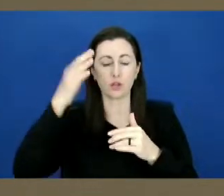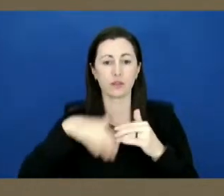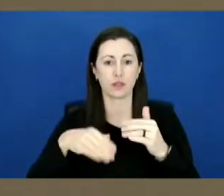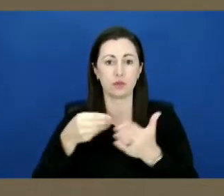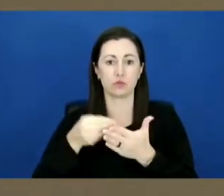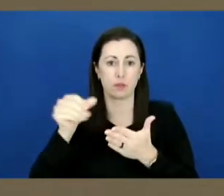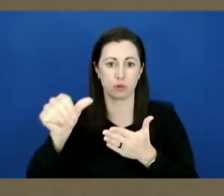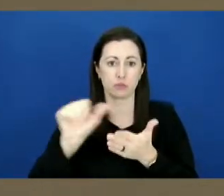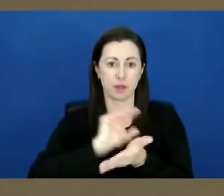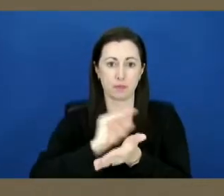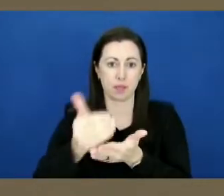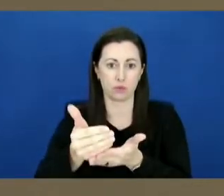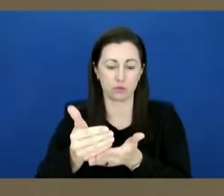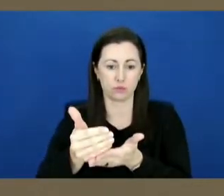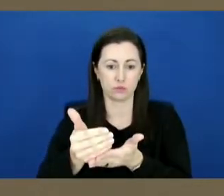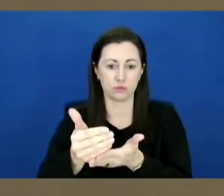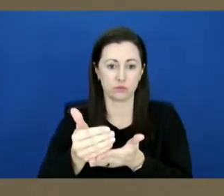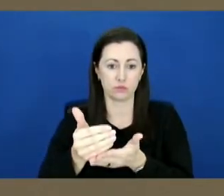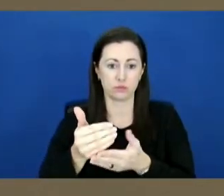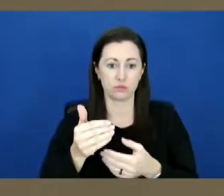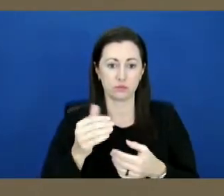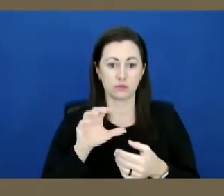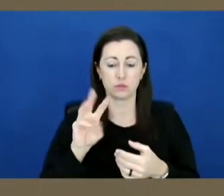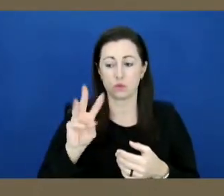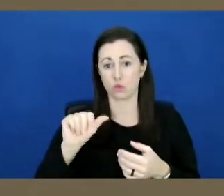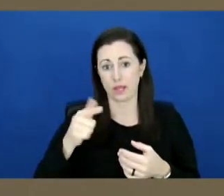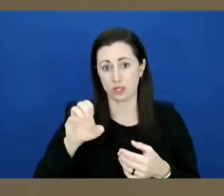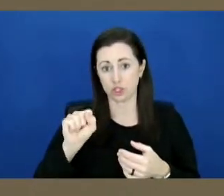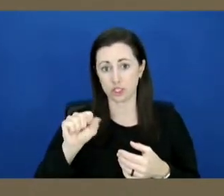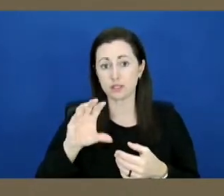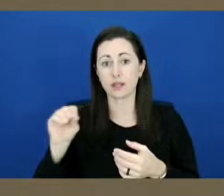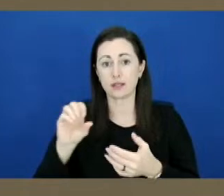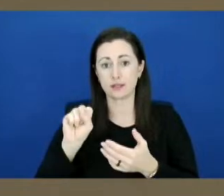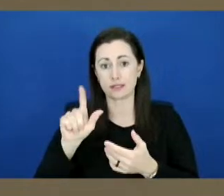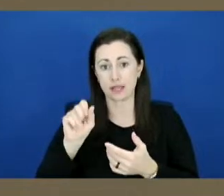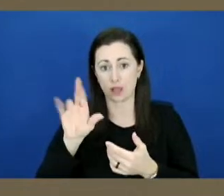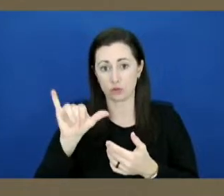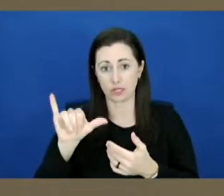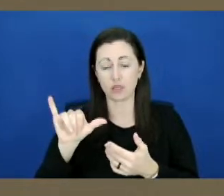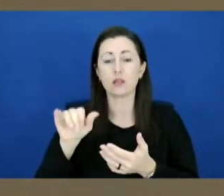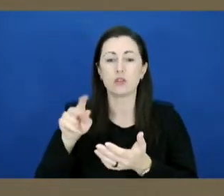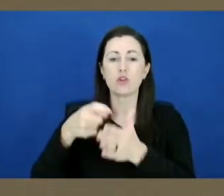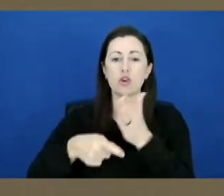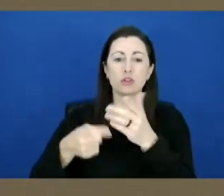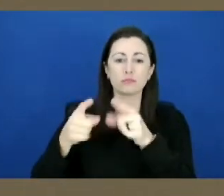COSTS ARE LIKELY SIGNIFICANTLY HIGHER THAN THE REIMBURSEMENT